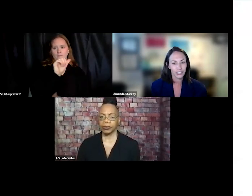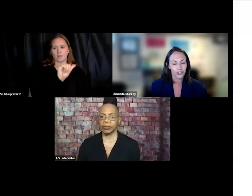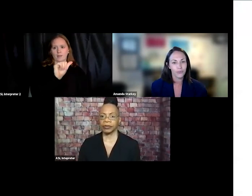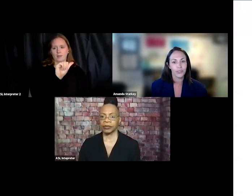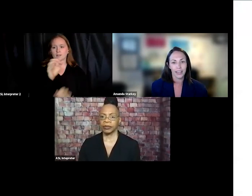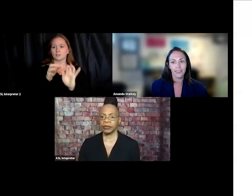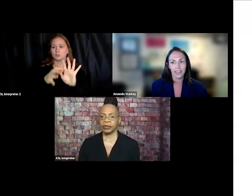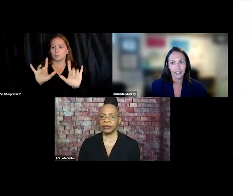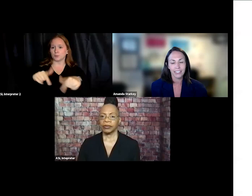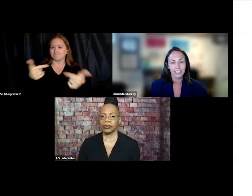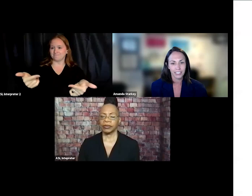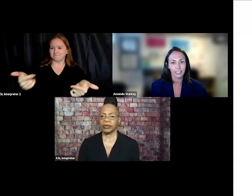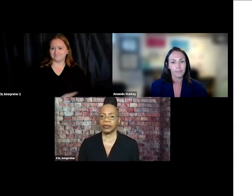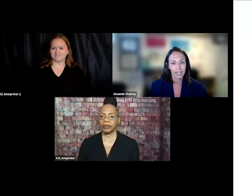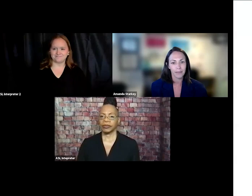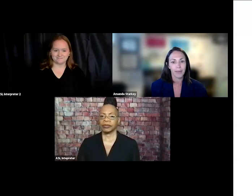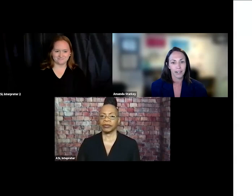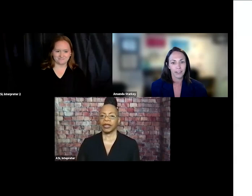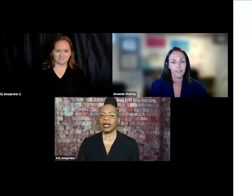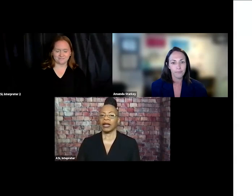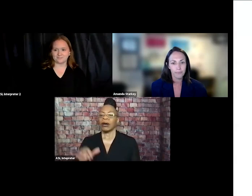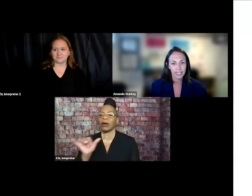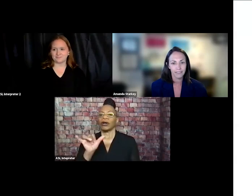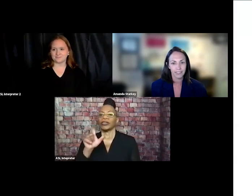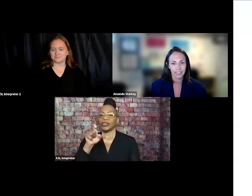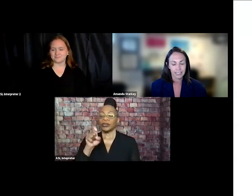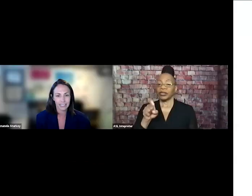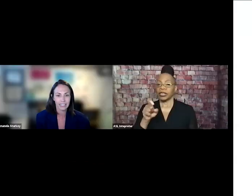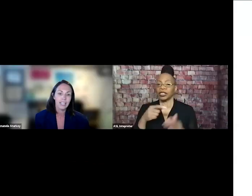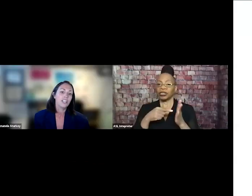that their conditions meet paragraph B of the listing.